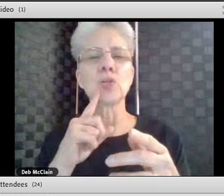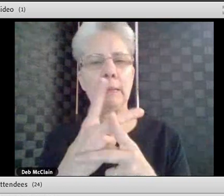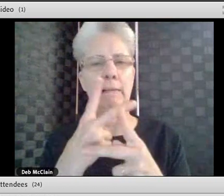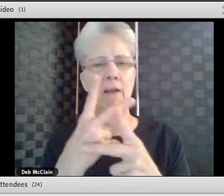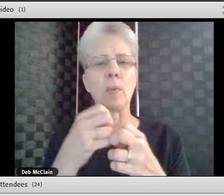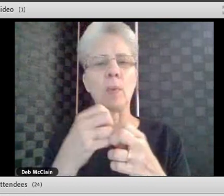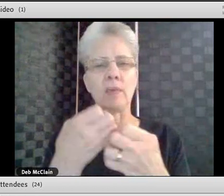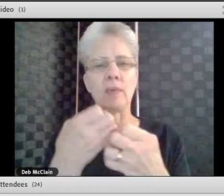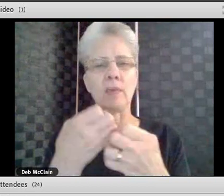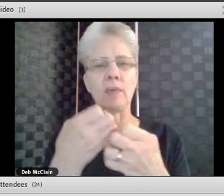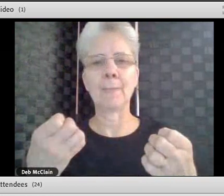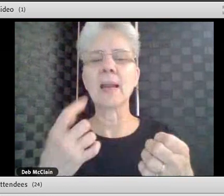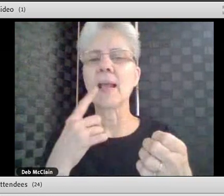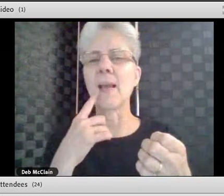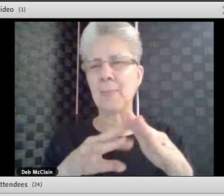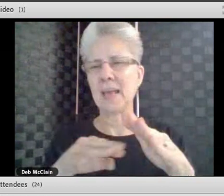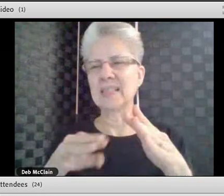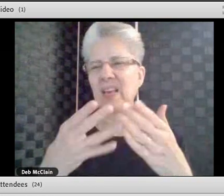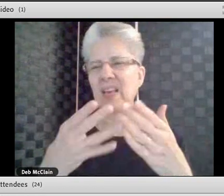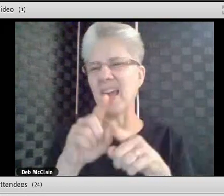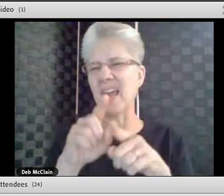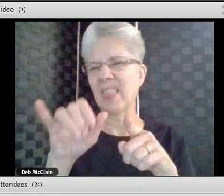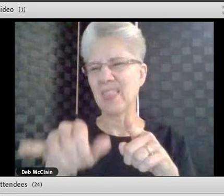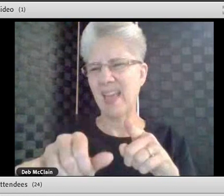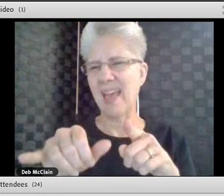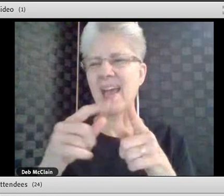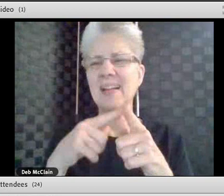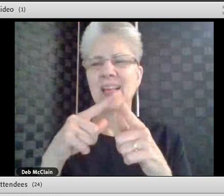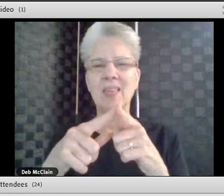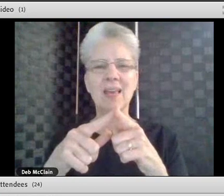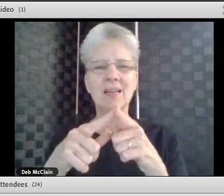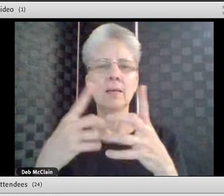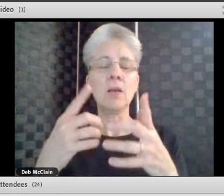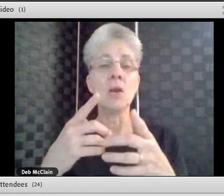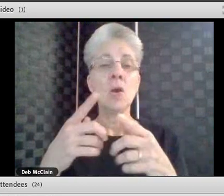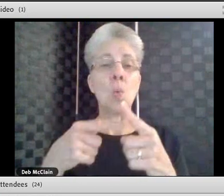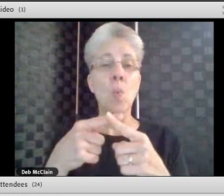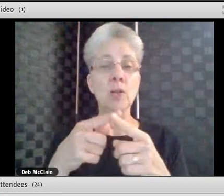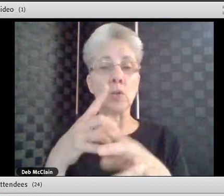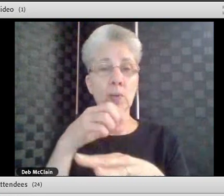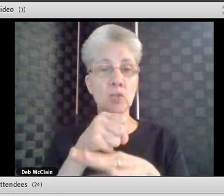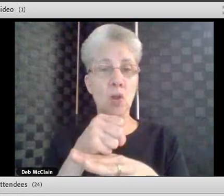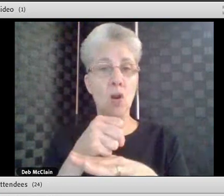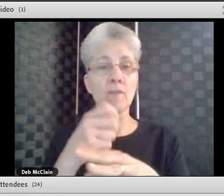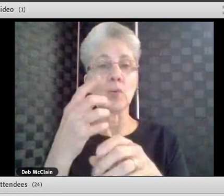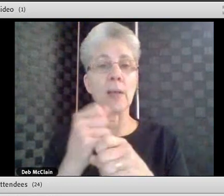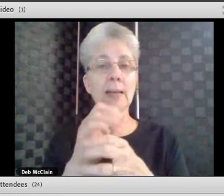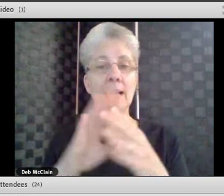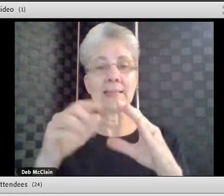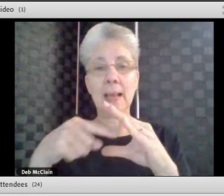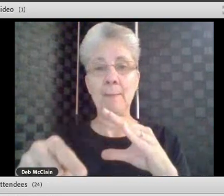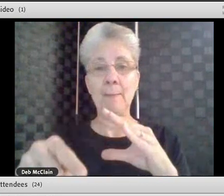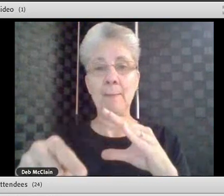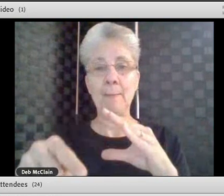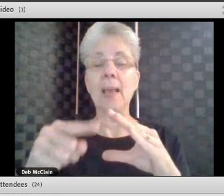they want you to be sure to be careful with the equipment, you know, basic things like that, and then when you reserve the equipment,